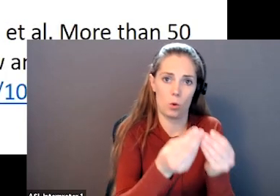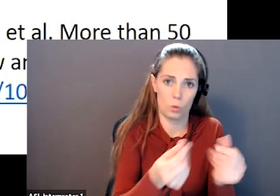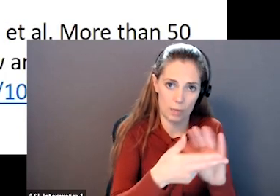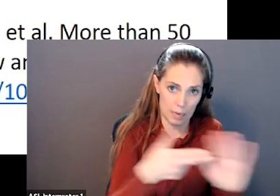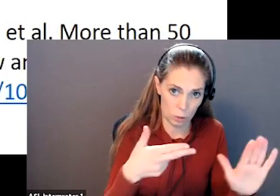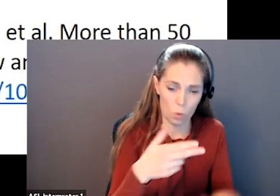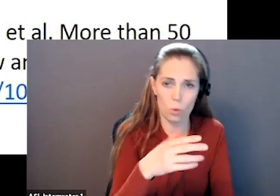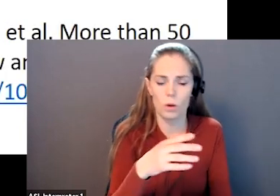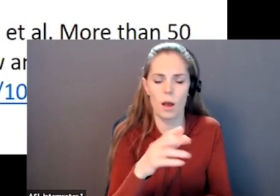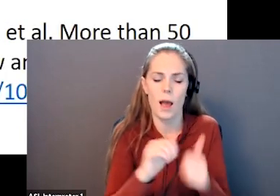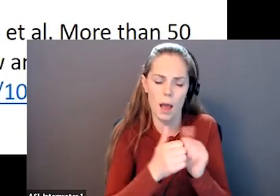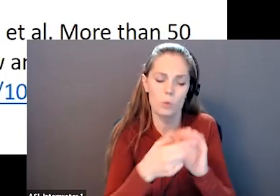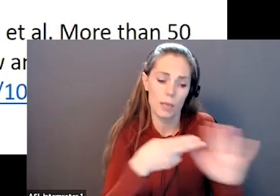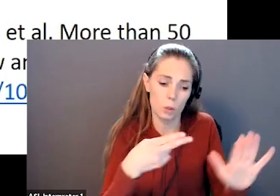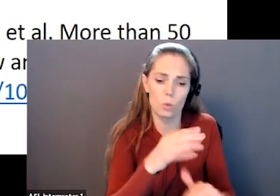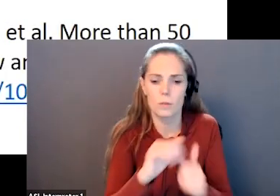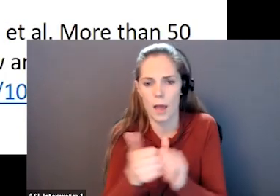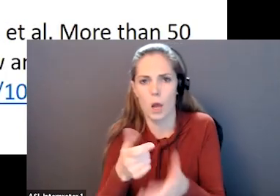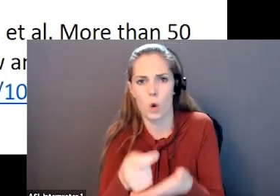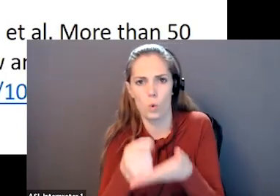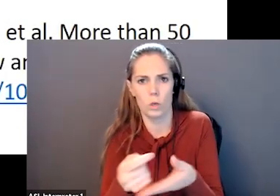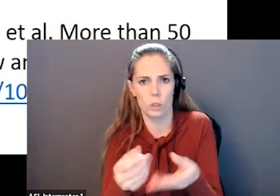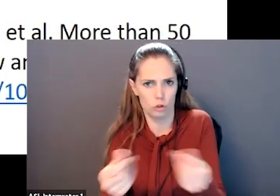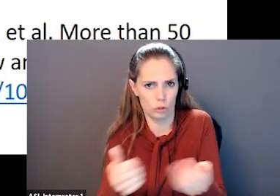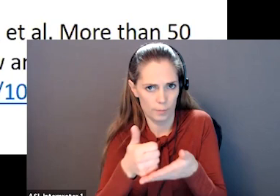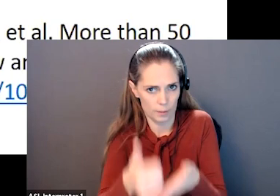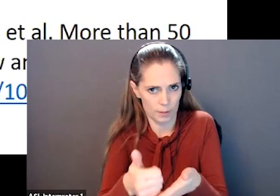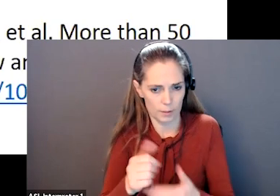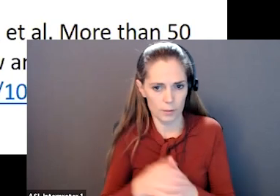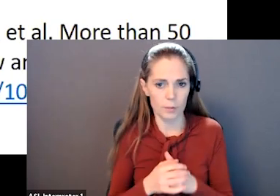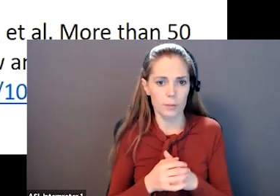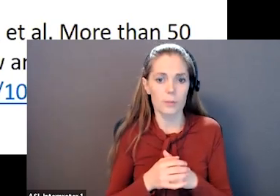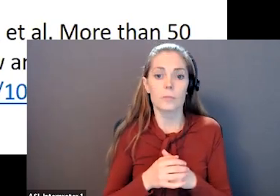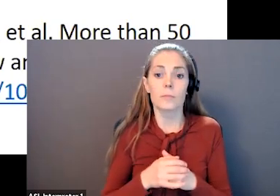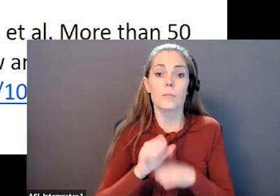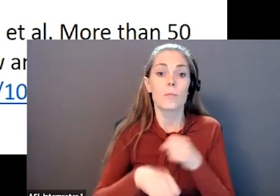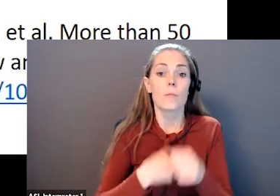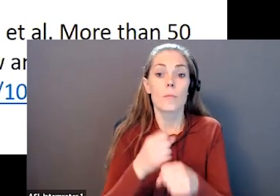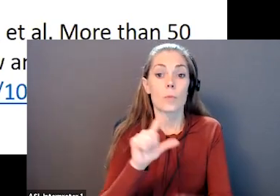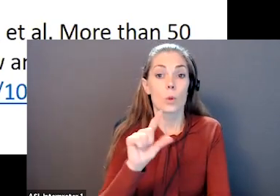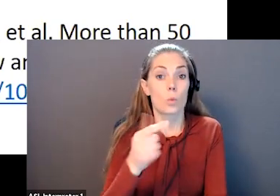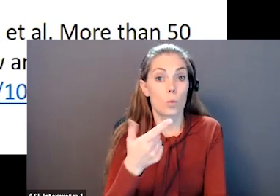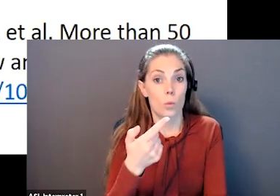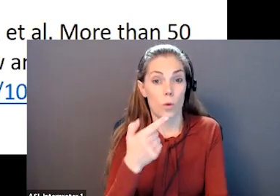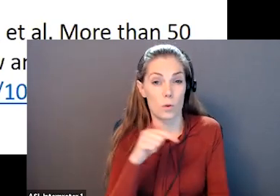In a 2021 systematic review it was found that 80% of people infected with COVID will have at least